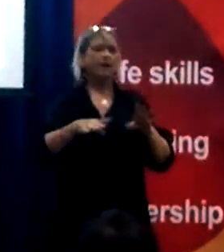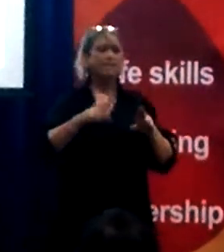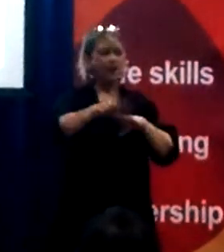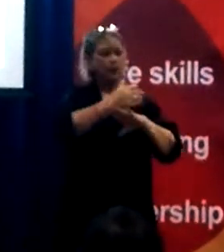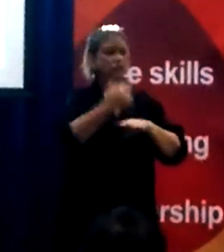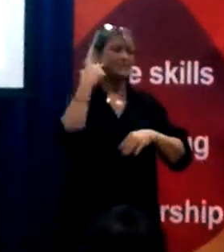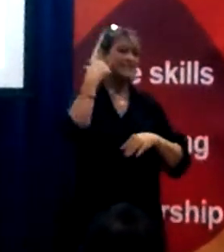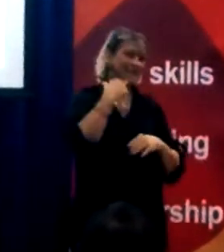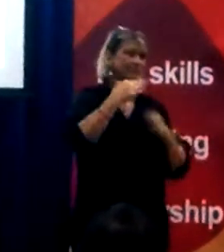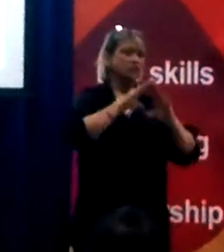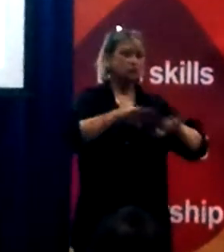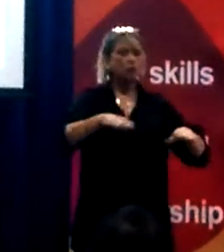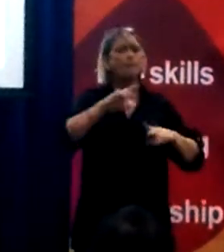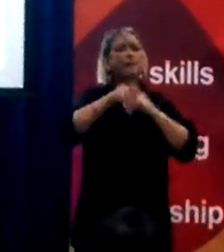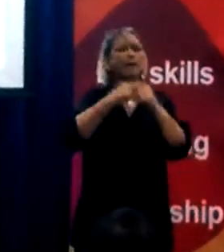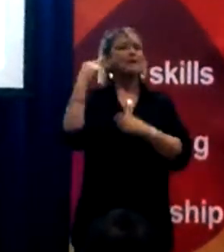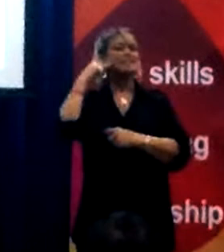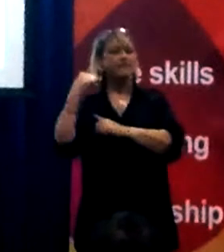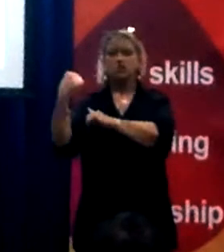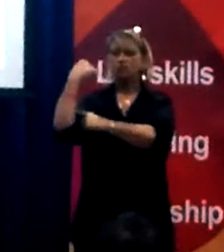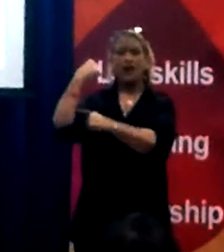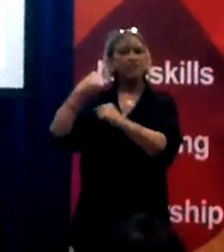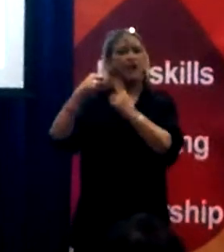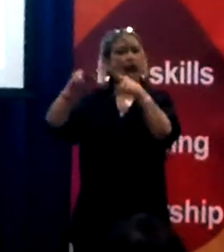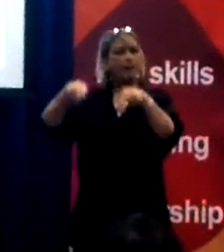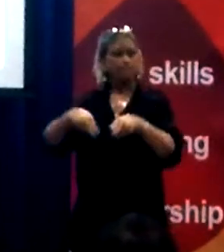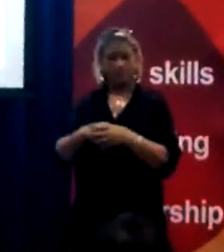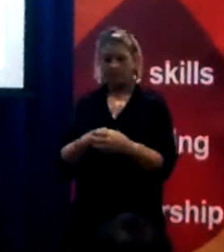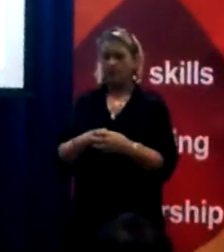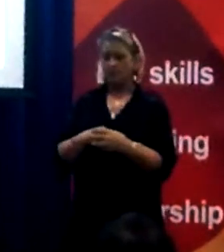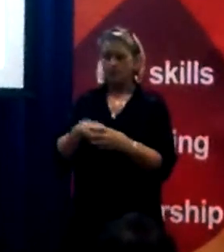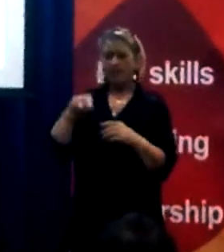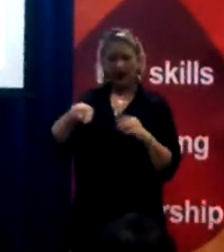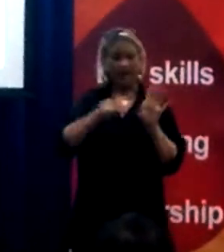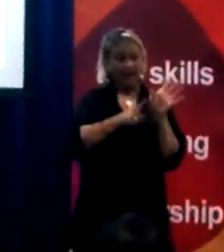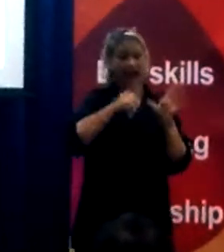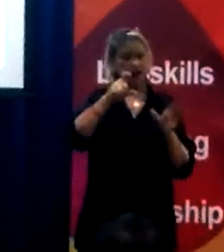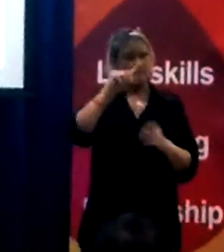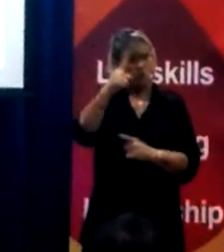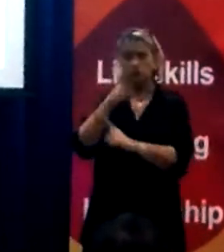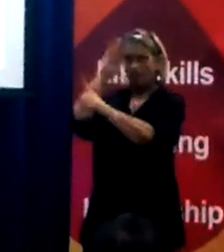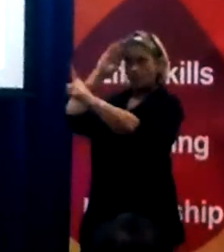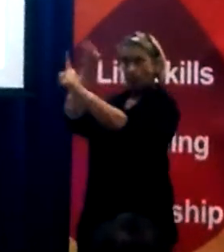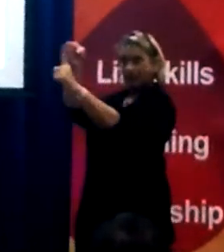Deaf Strengths Camp. And it was an extension on YAC’s first ever purpose for me, which was that it gave kids